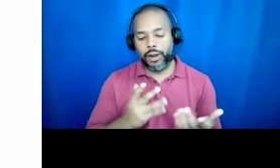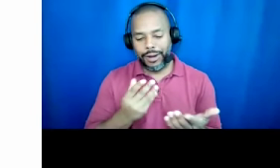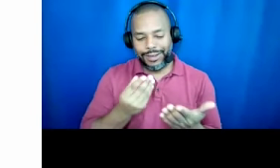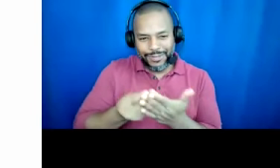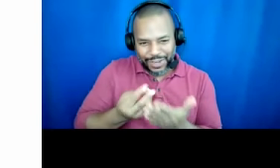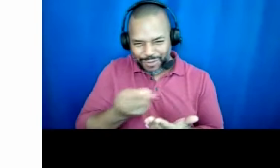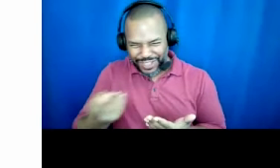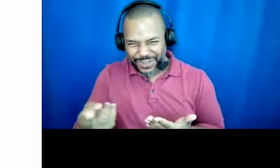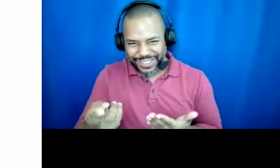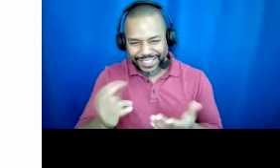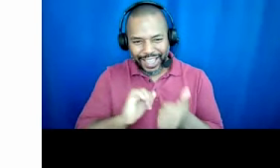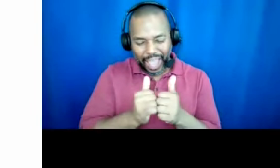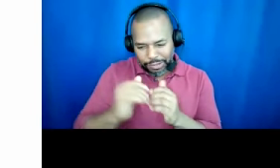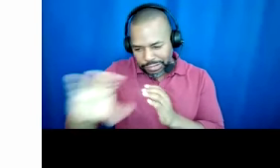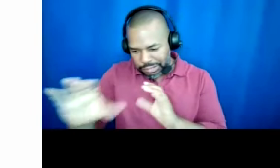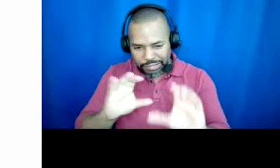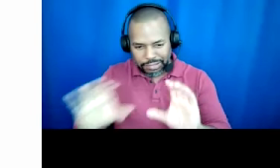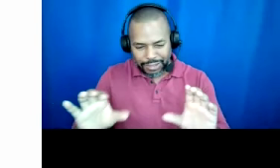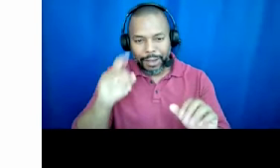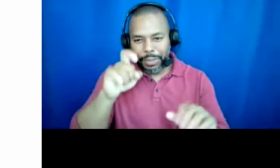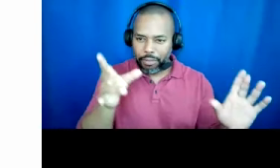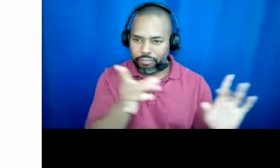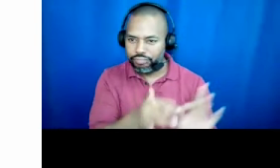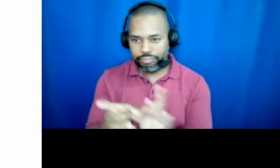So with that, Daniel, if you'll go ahead and forward it and I'll turn it over to Kherstin.